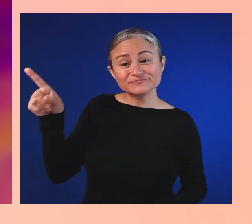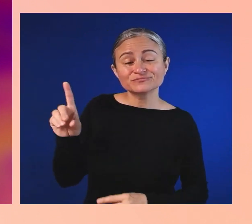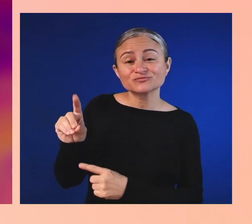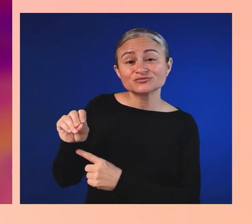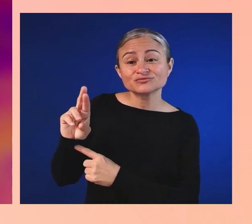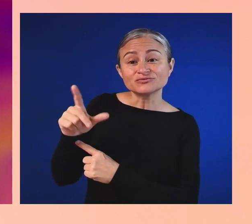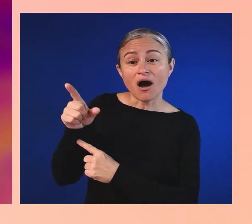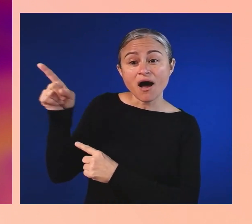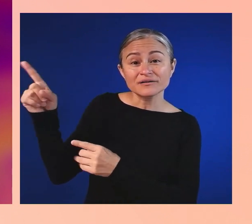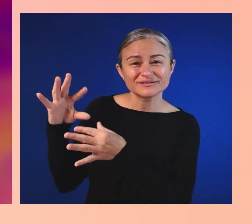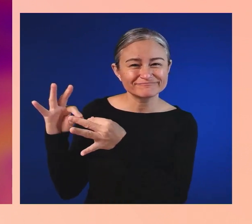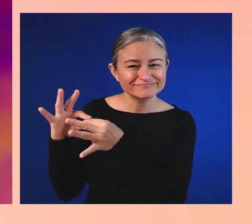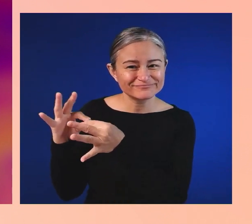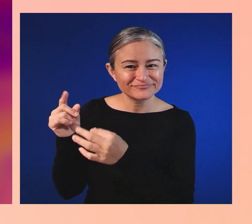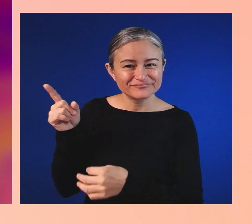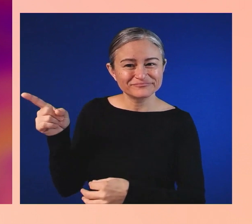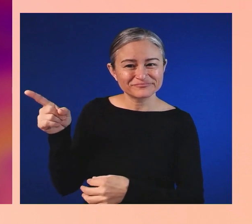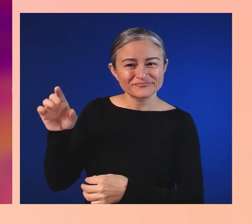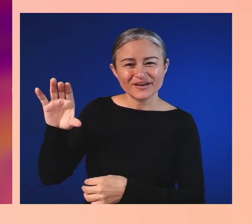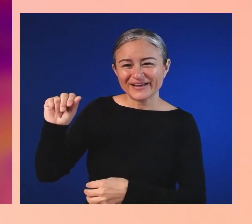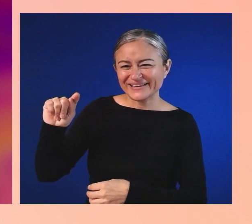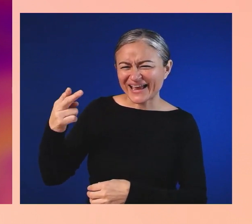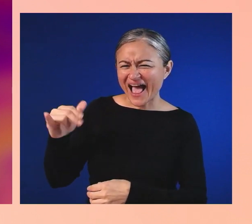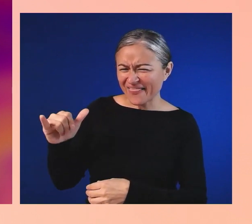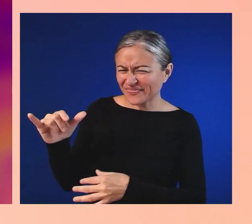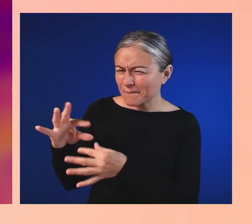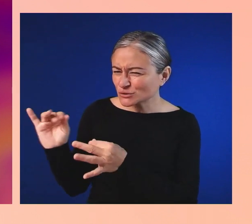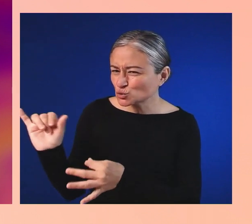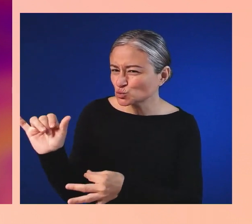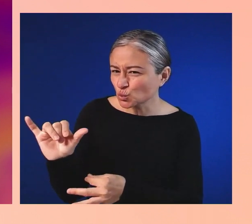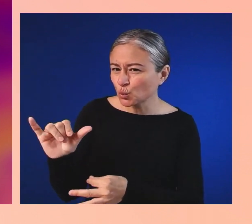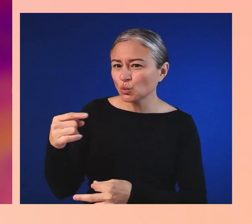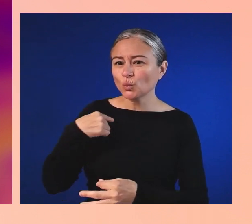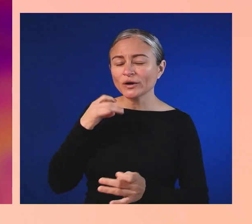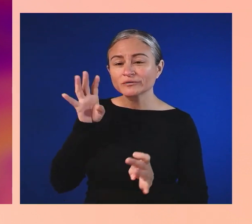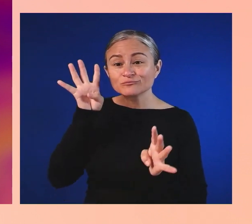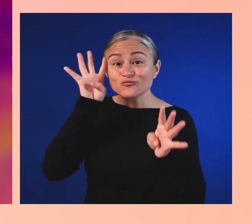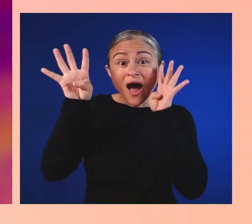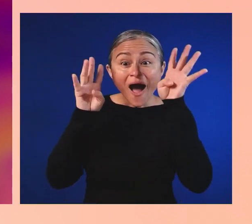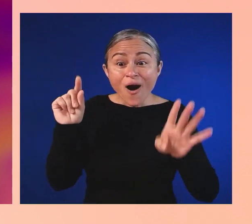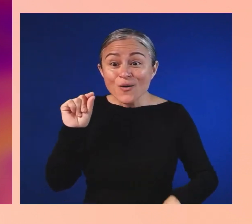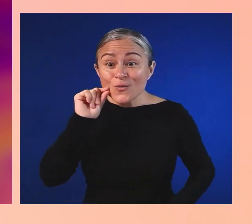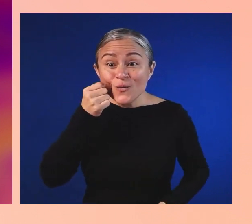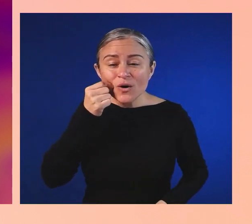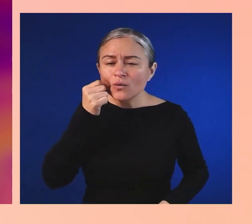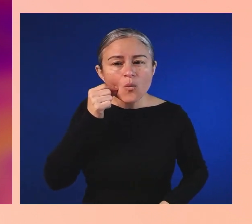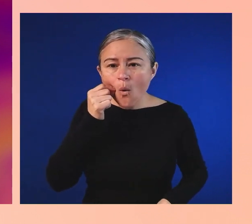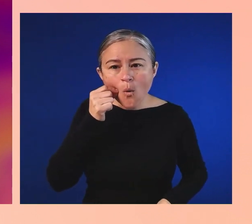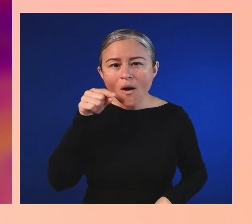This is an act of resistance. Tech, as resistance.